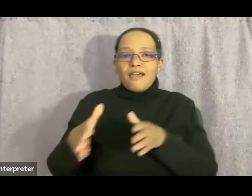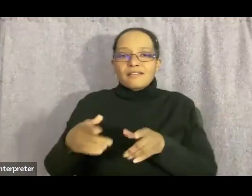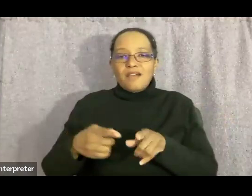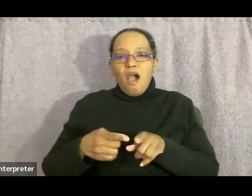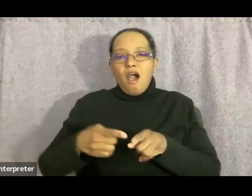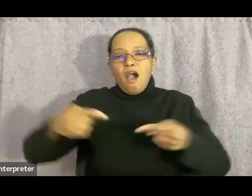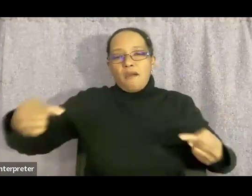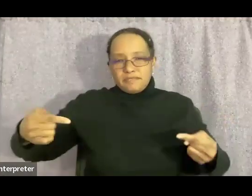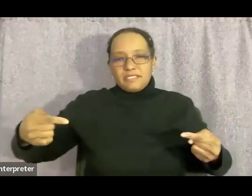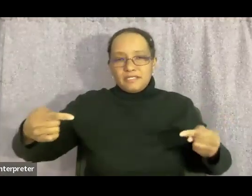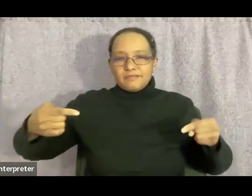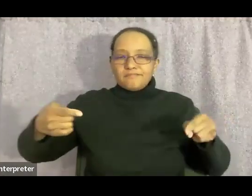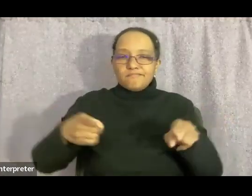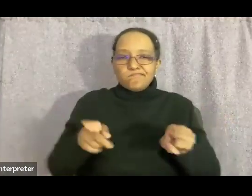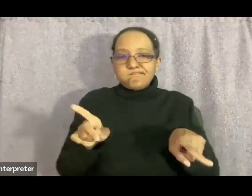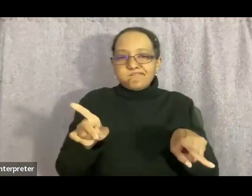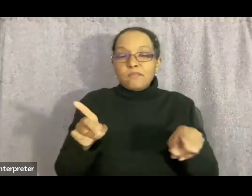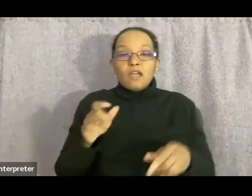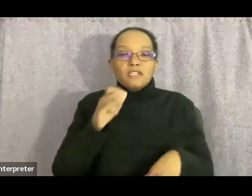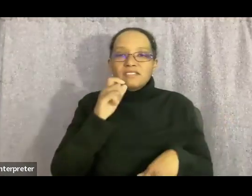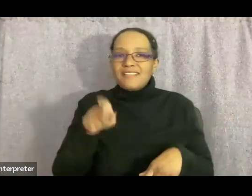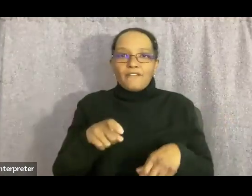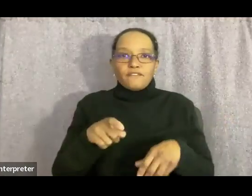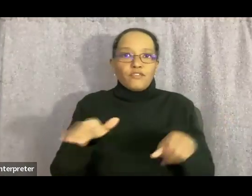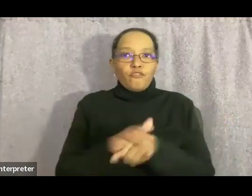I'm still, if I'm really tight, I am really tight, this is stretching enough.